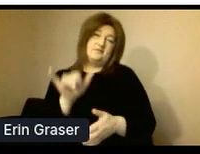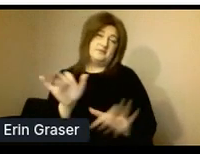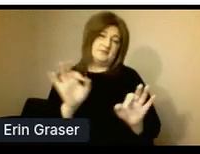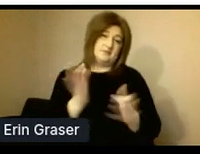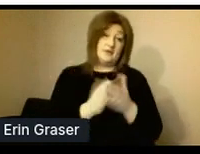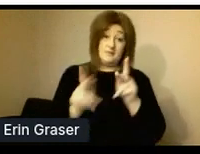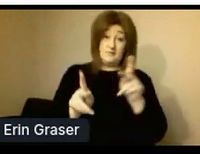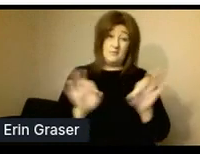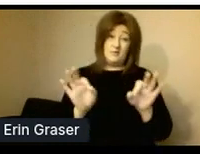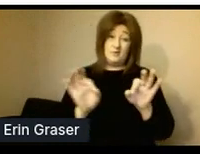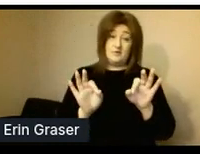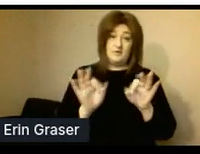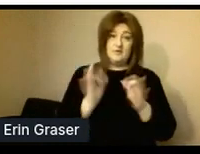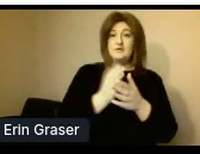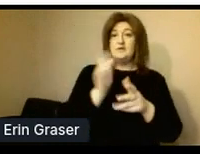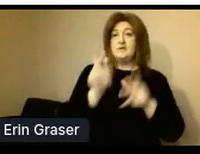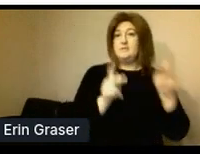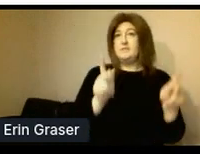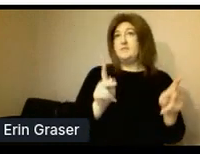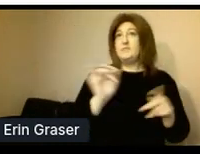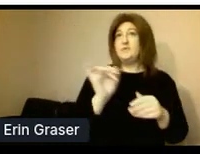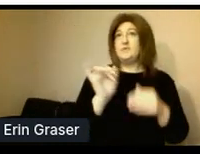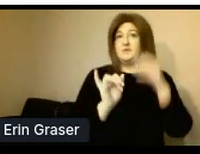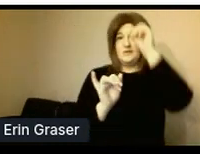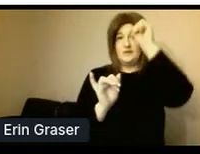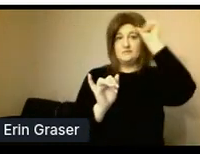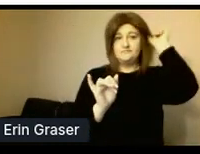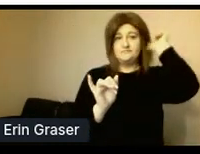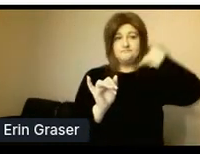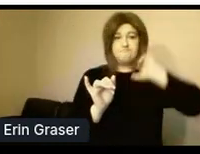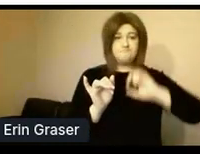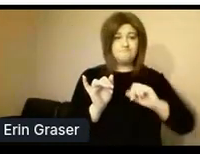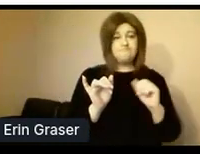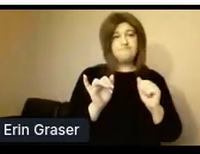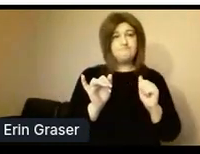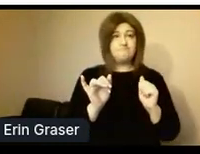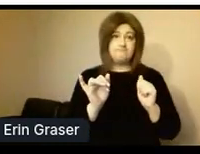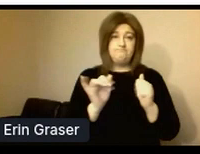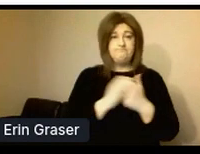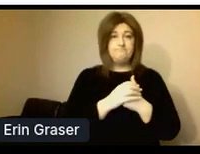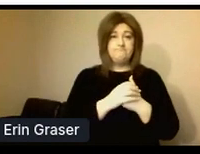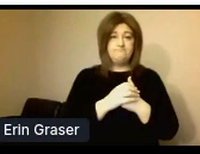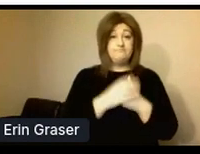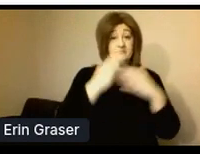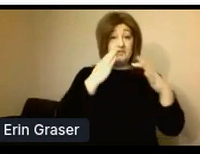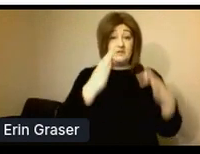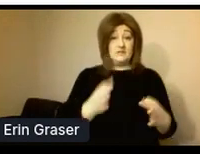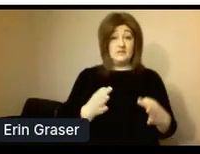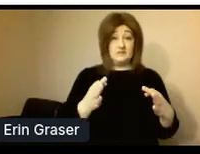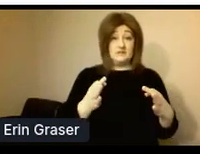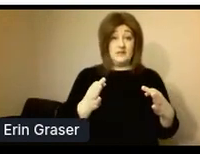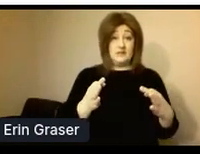So we have folks who are making decisions, higher level